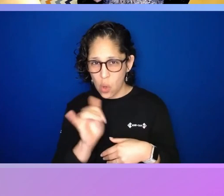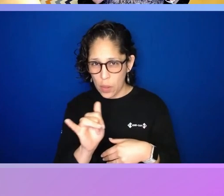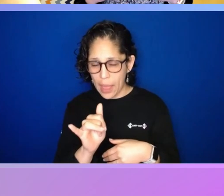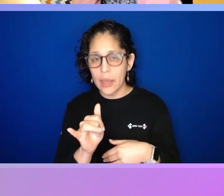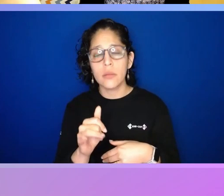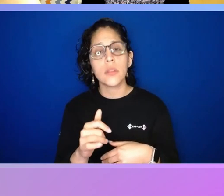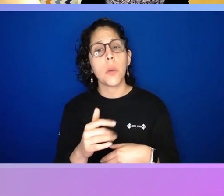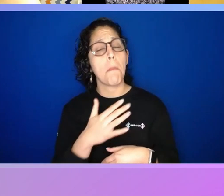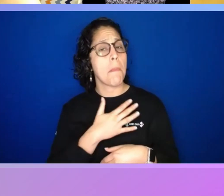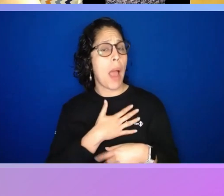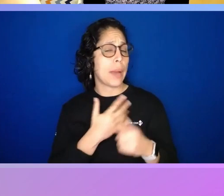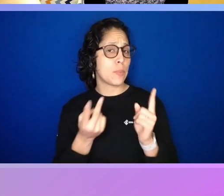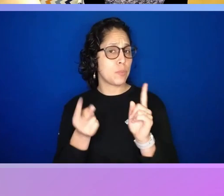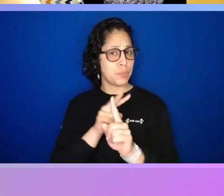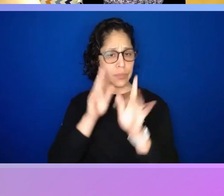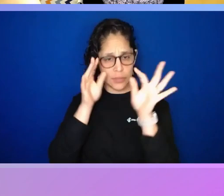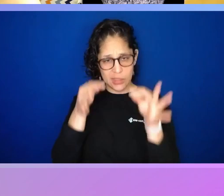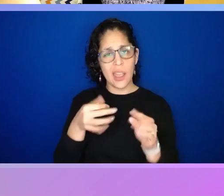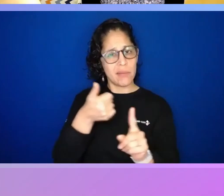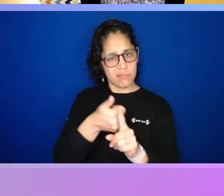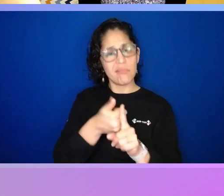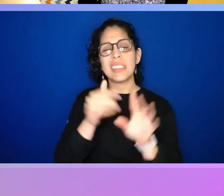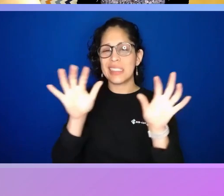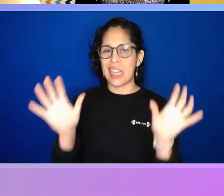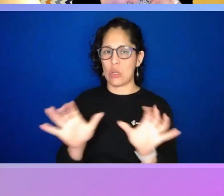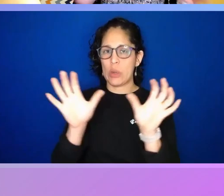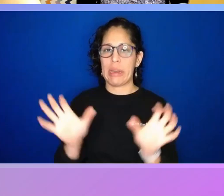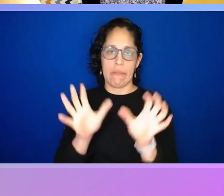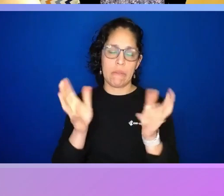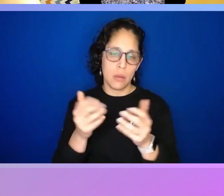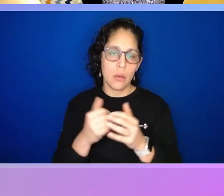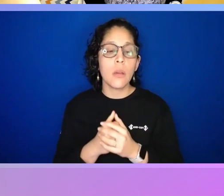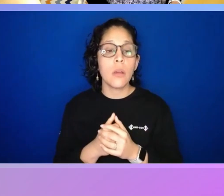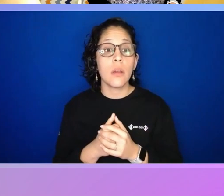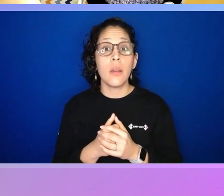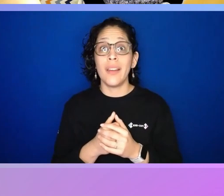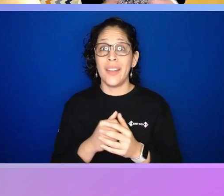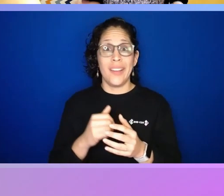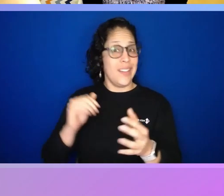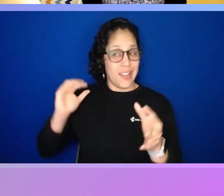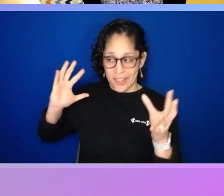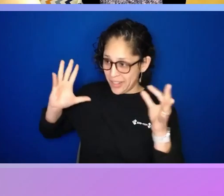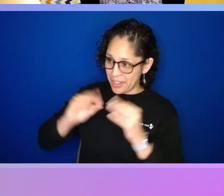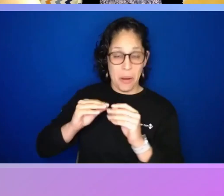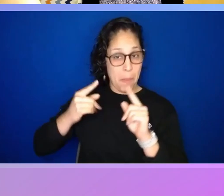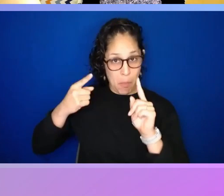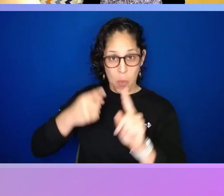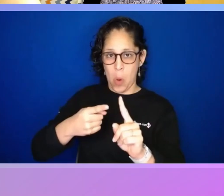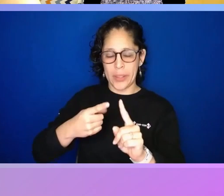screen reader. You may ask yourself questions to is the image essential to understanding the the page,